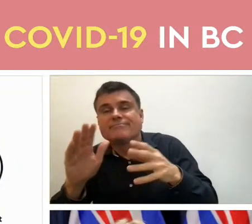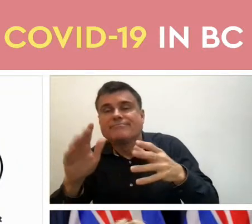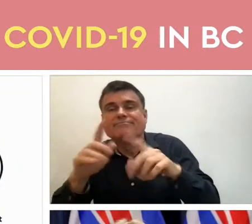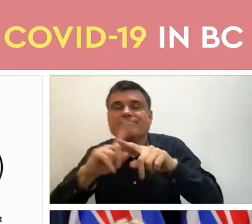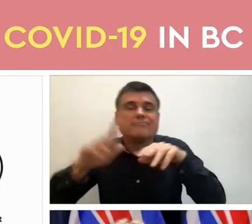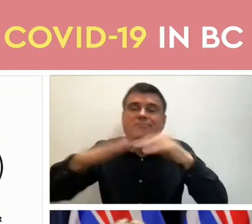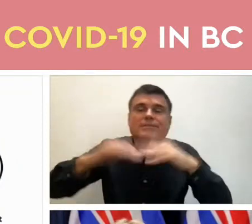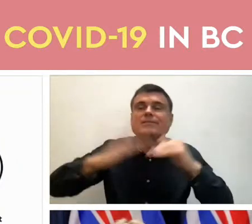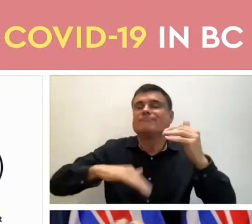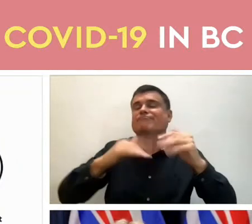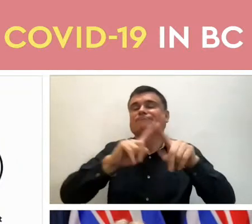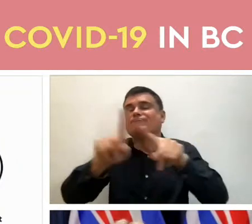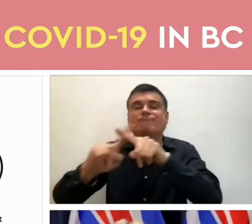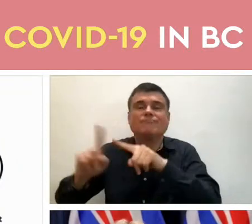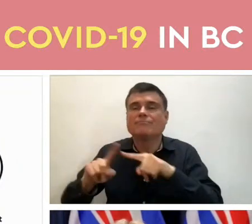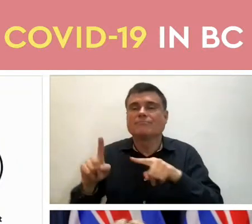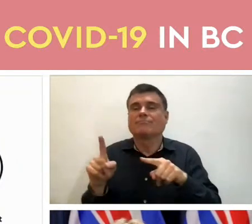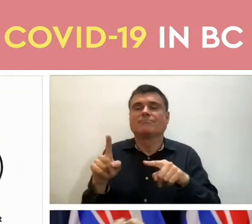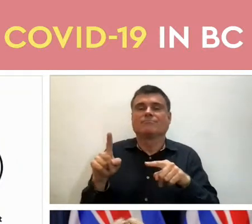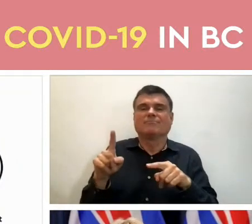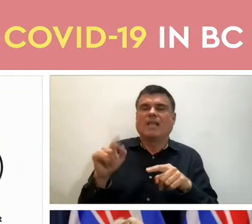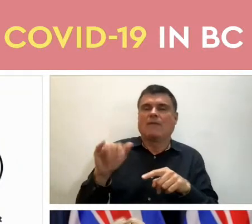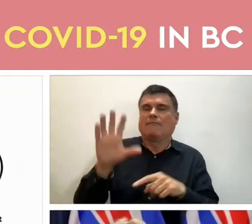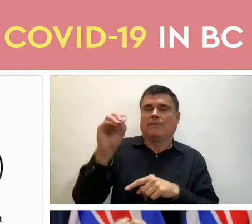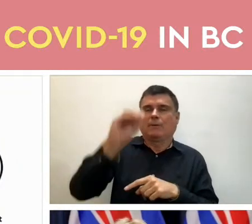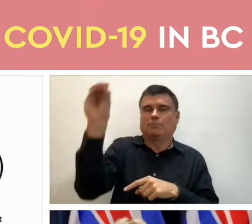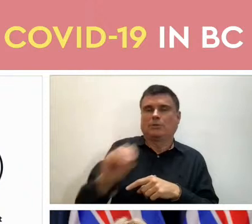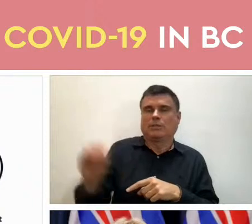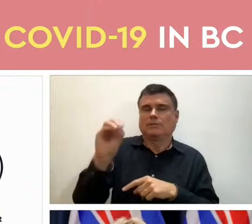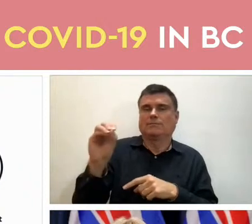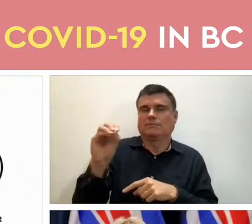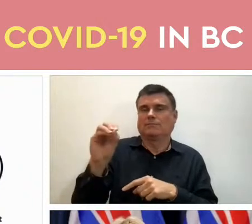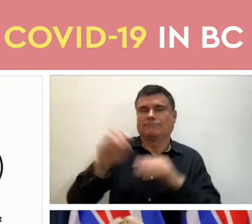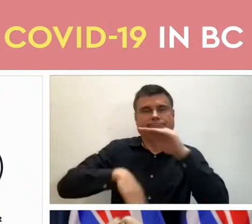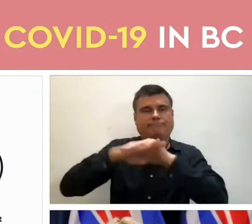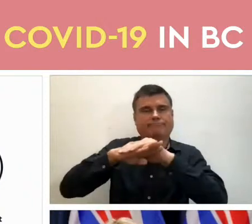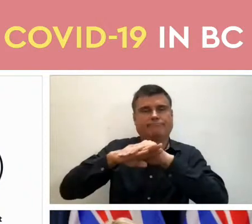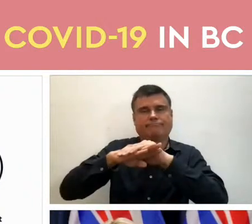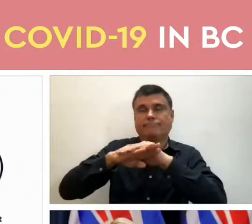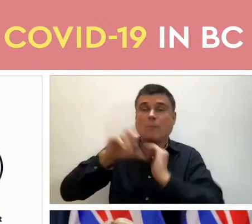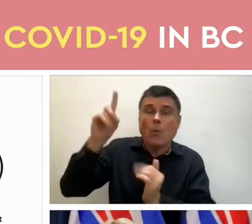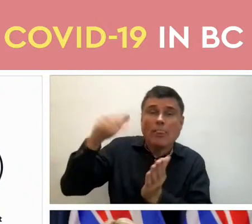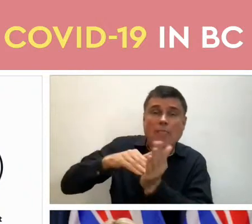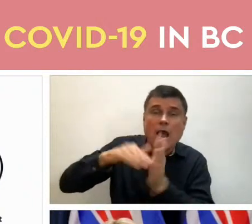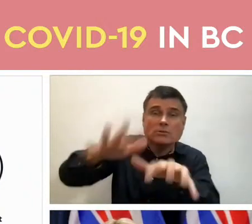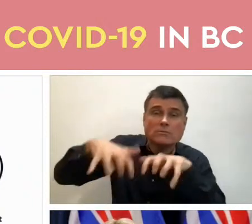is the using of the vaccine card, checking the QR code,